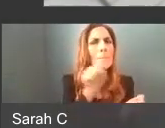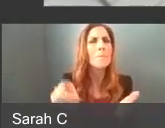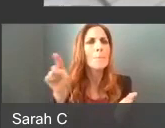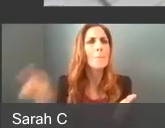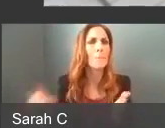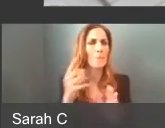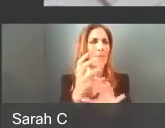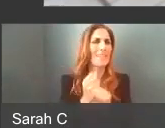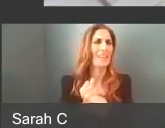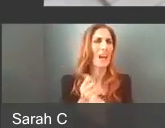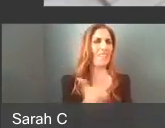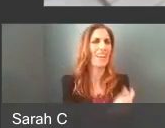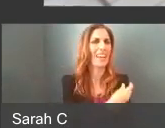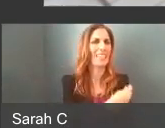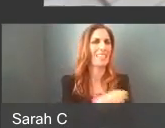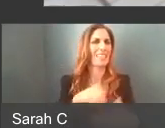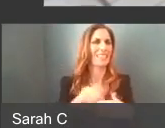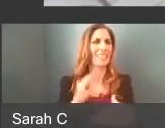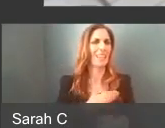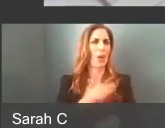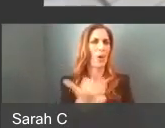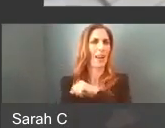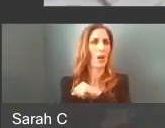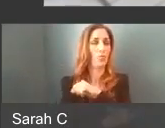So I urge you to also take a look at that map.